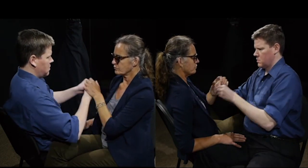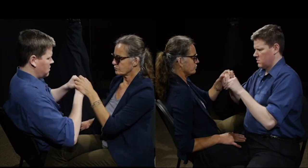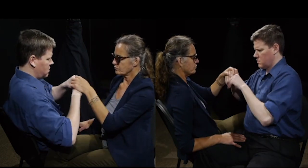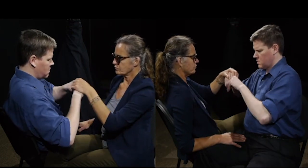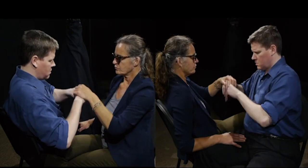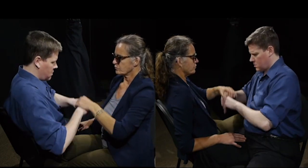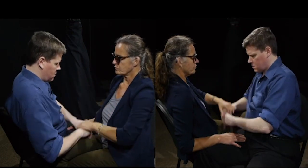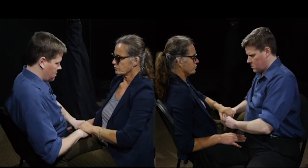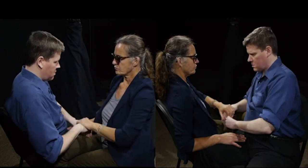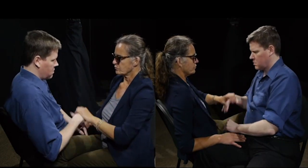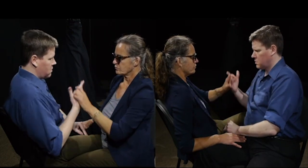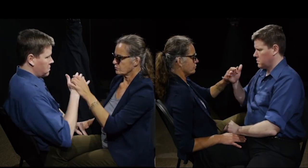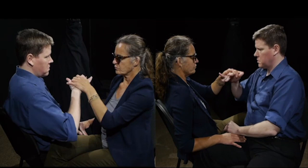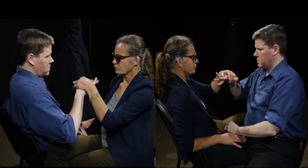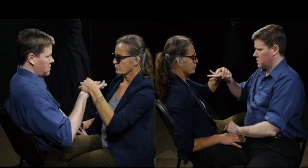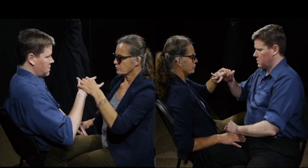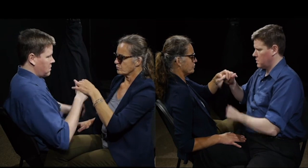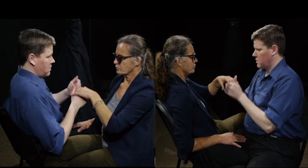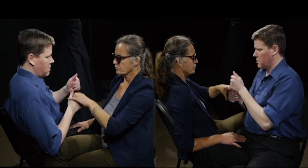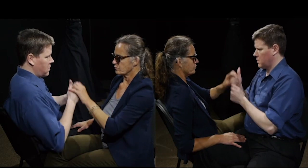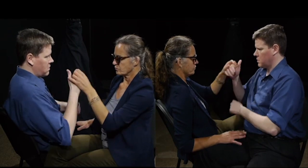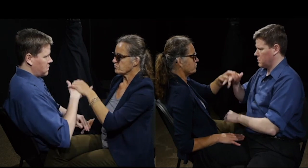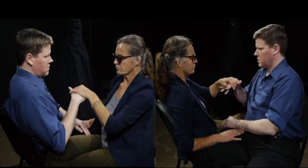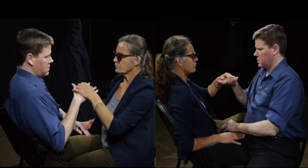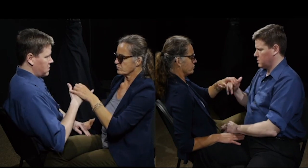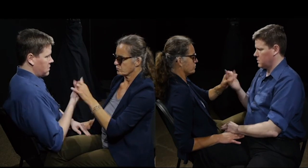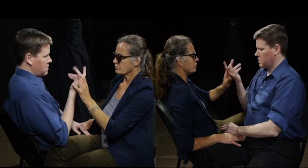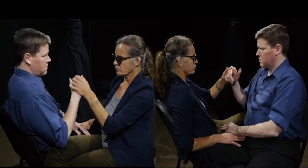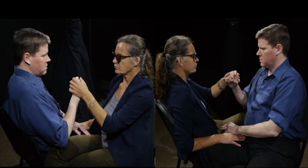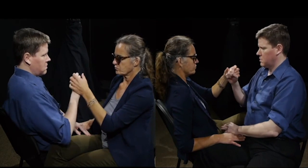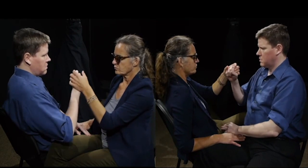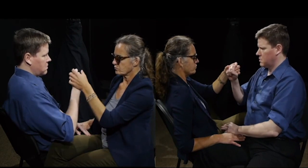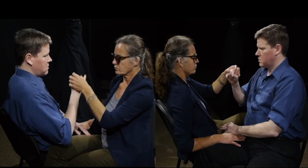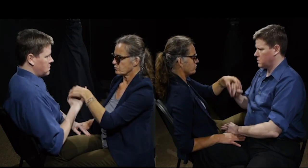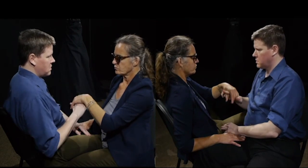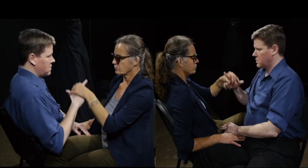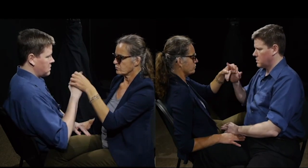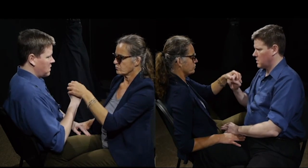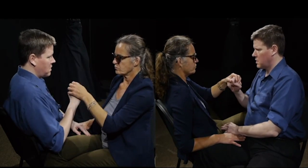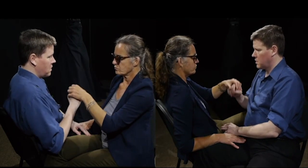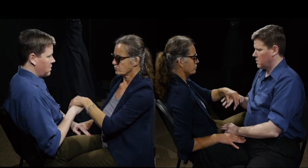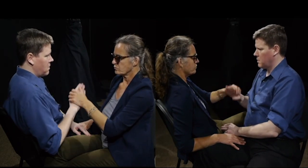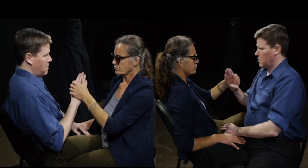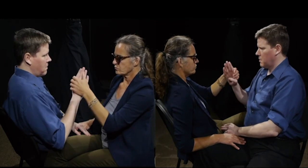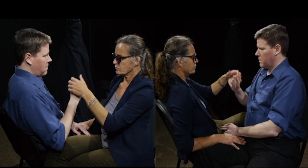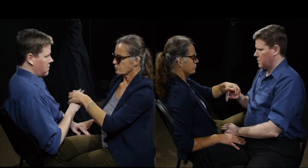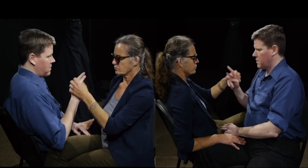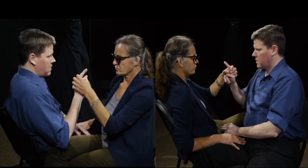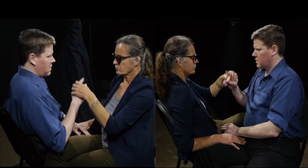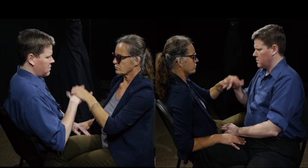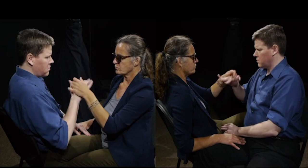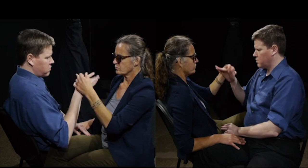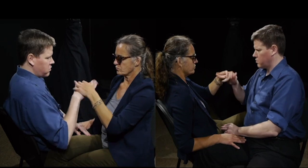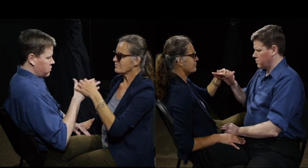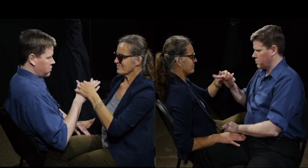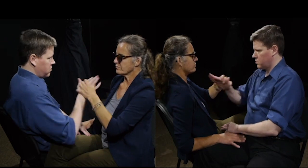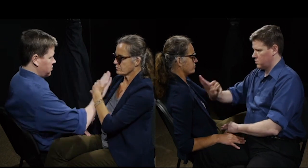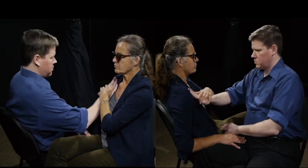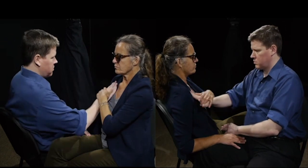like fingerspelled words that are absorbed into ASL, such as the words "style" or "bank."